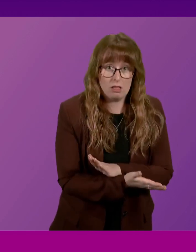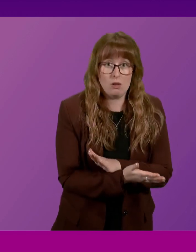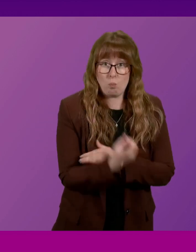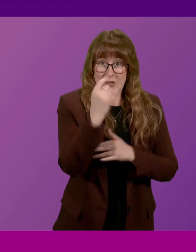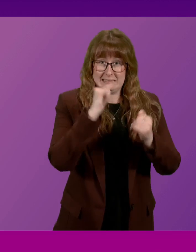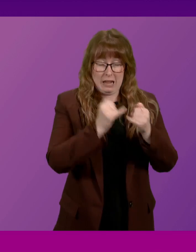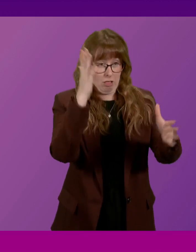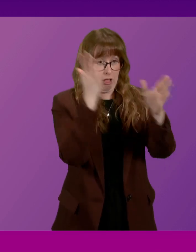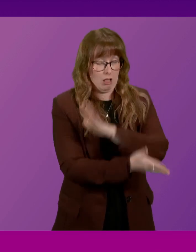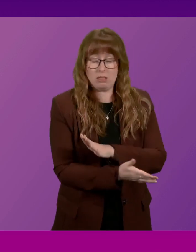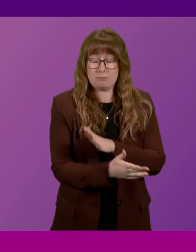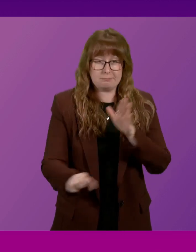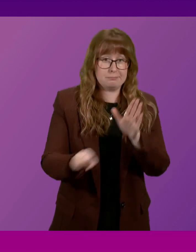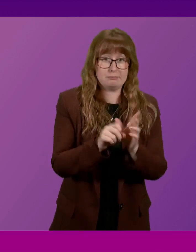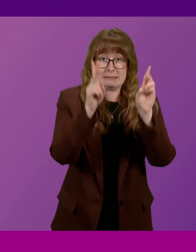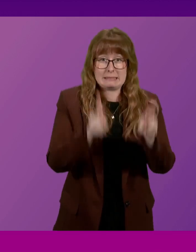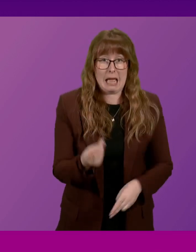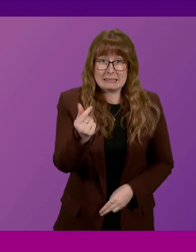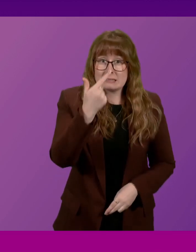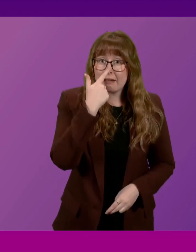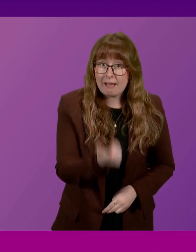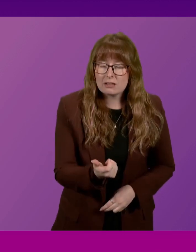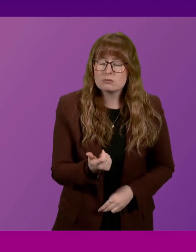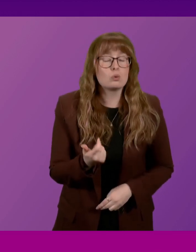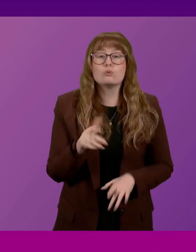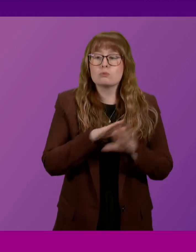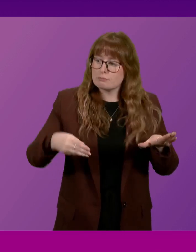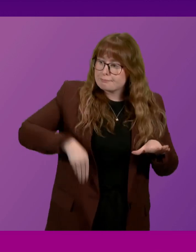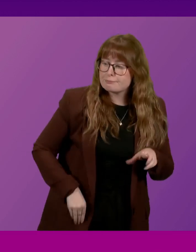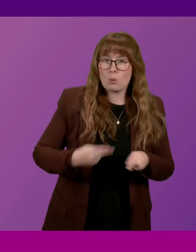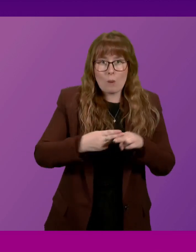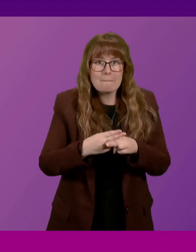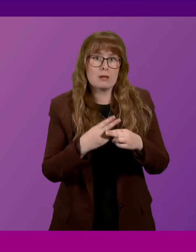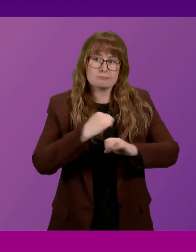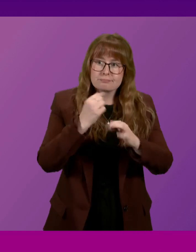lives immediately. The clear message is do not carry weapons—do not carry knives.”